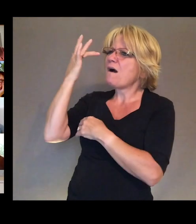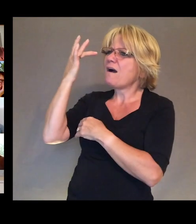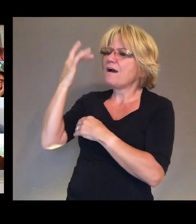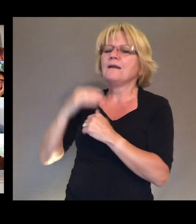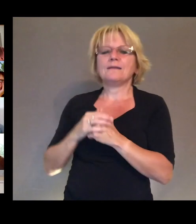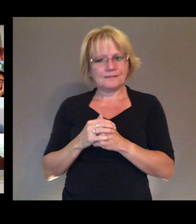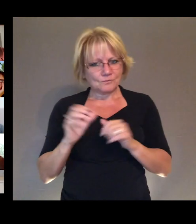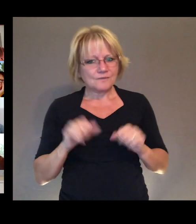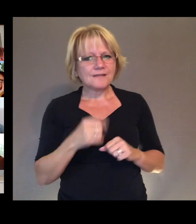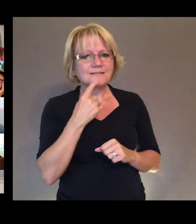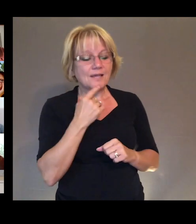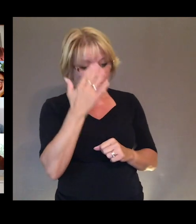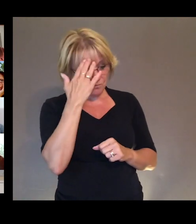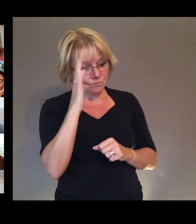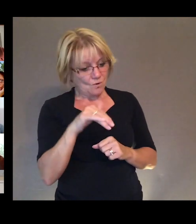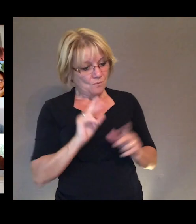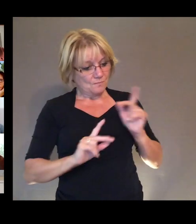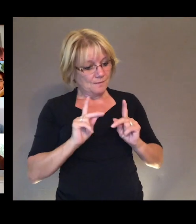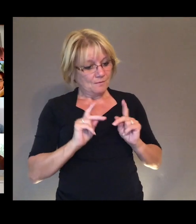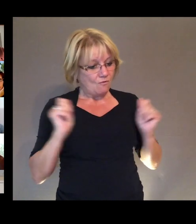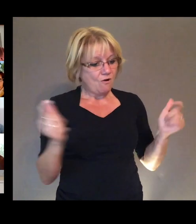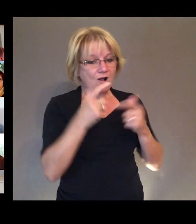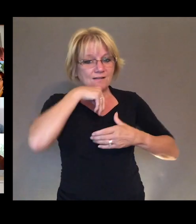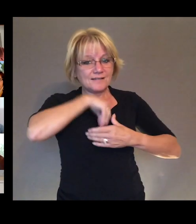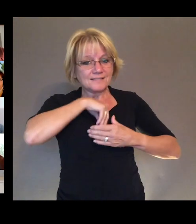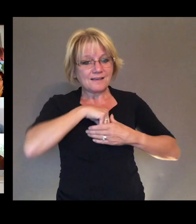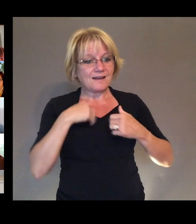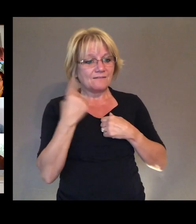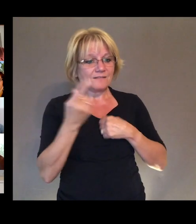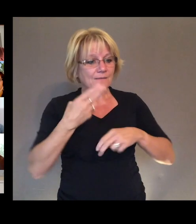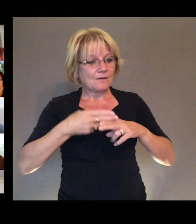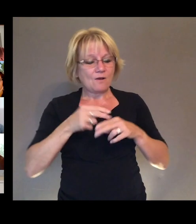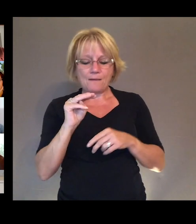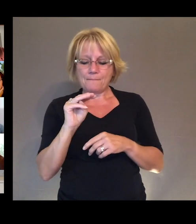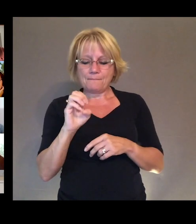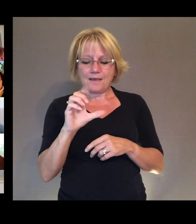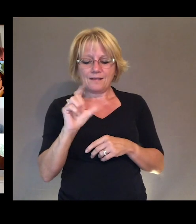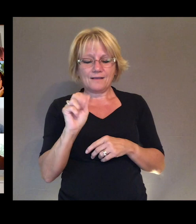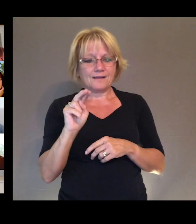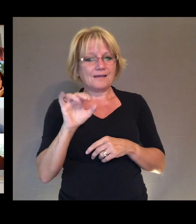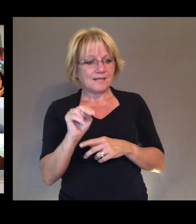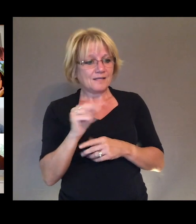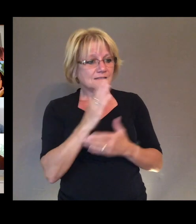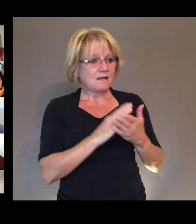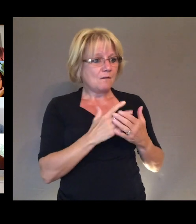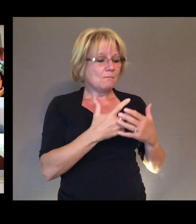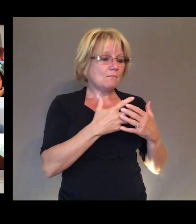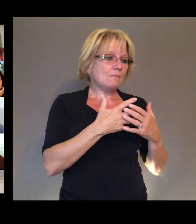you know, people, all people have something in their skin called melanin and some people have more than others and that's what makes their skin darker.